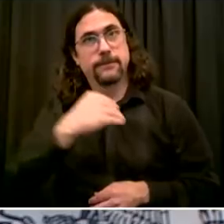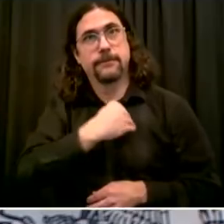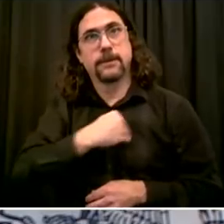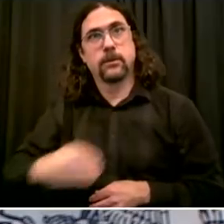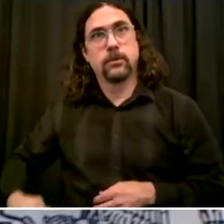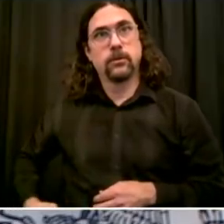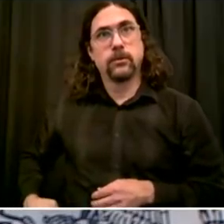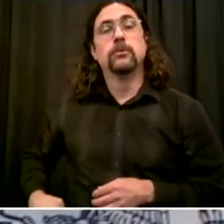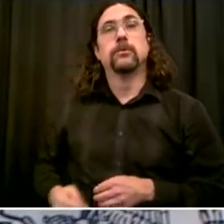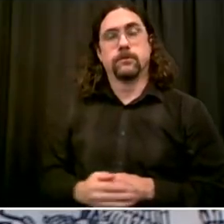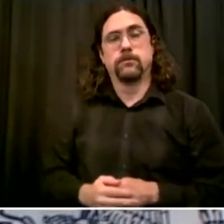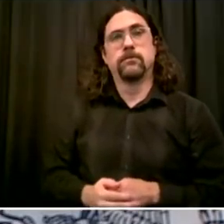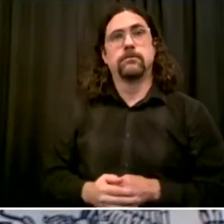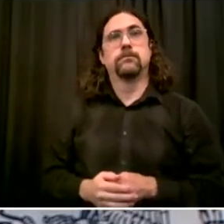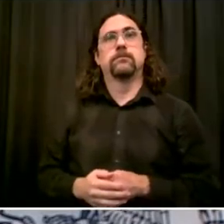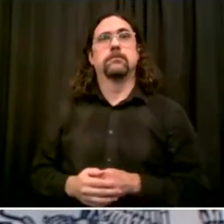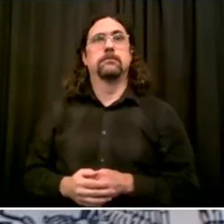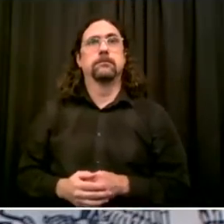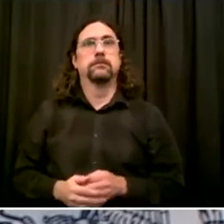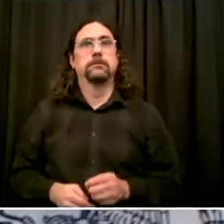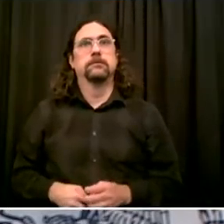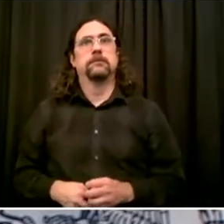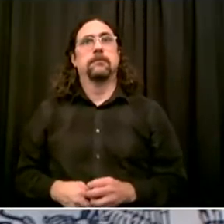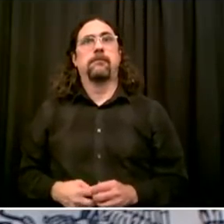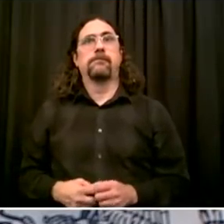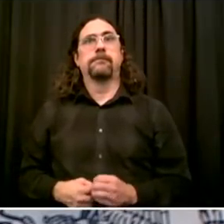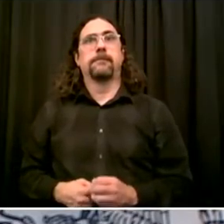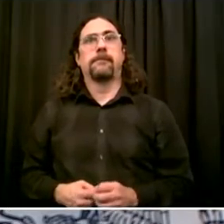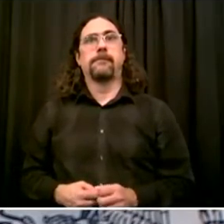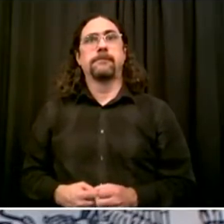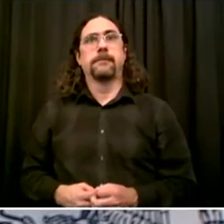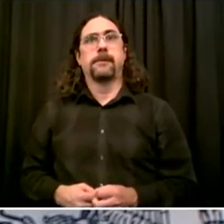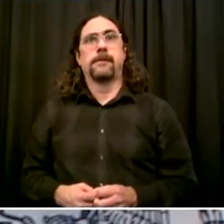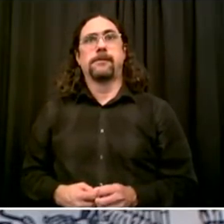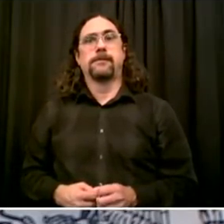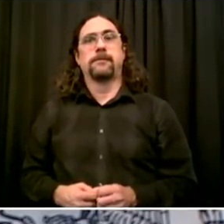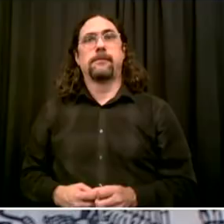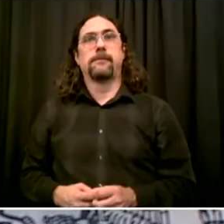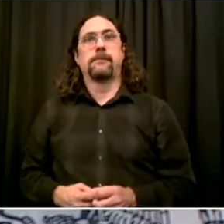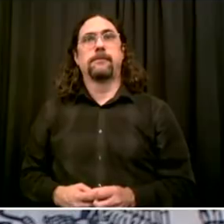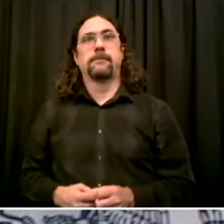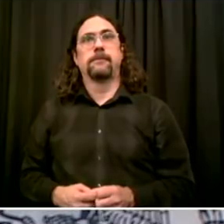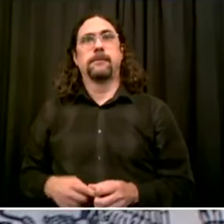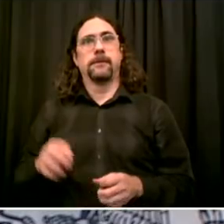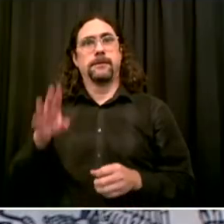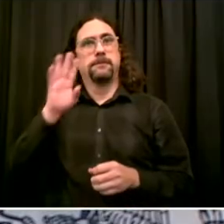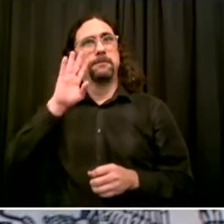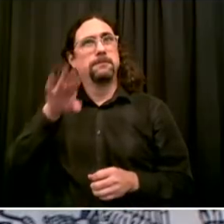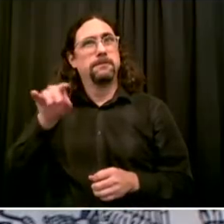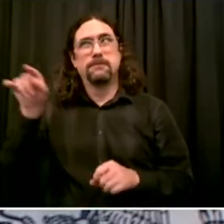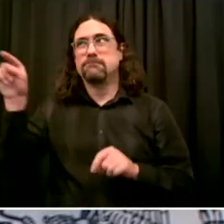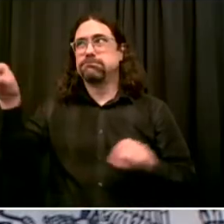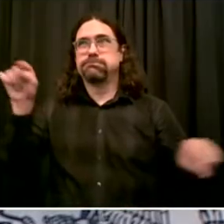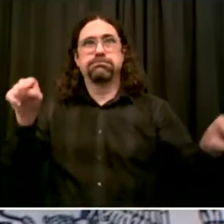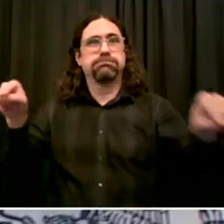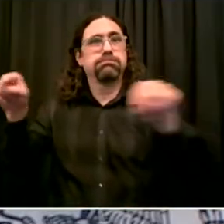ABOUT HOTELS IN THE NEIGHBORHOOD BNEIG USED FOR HOMELESS